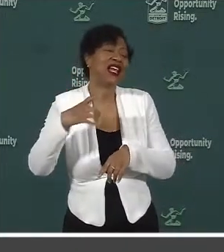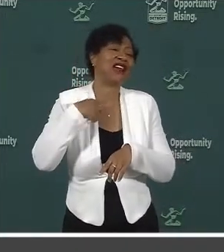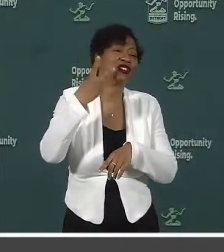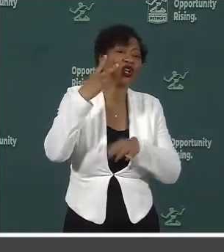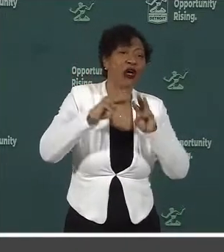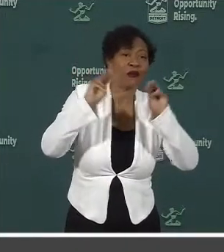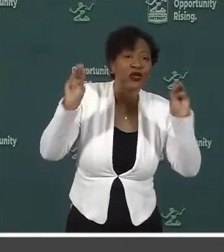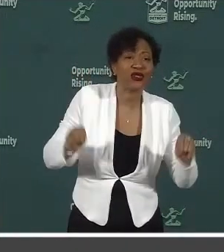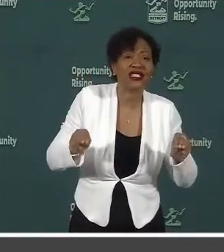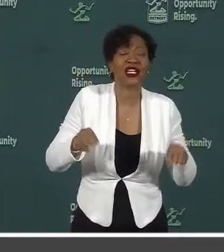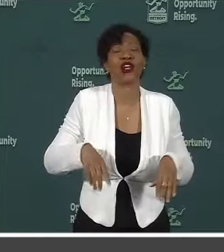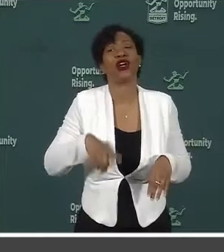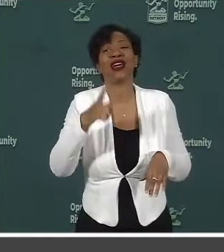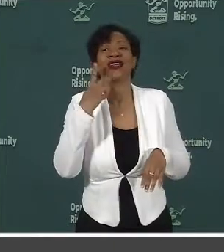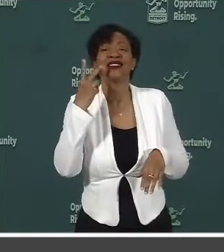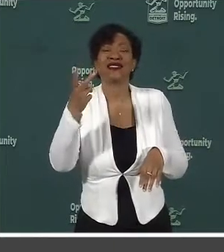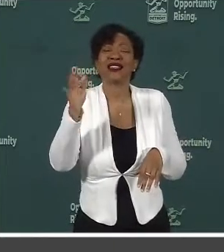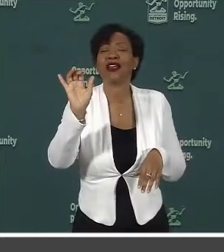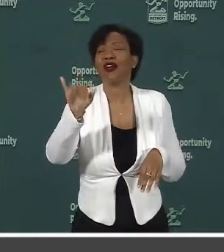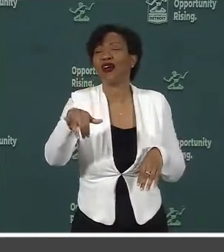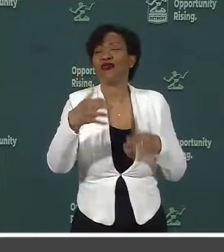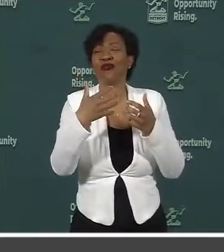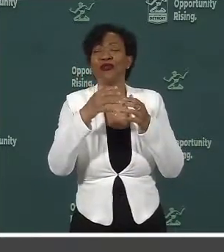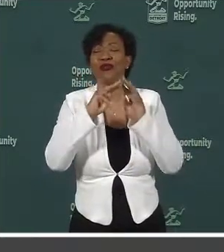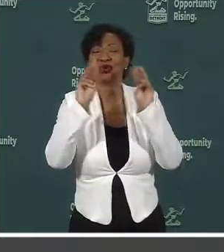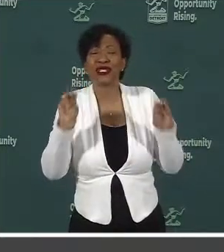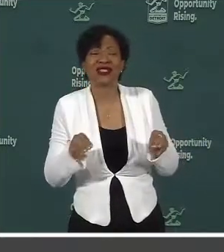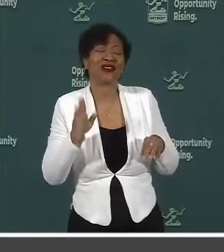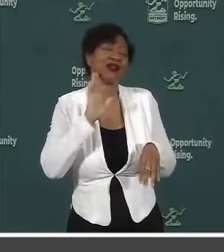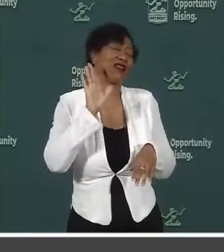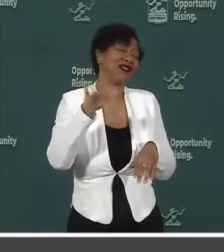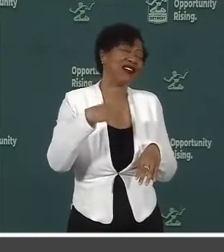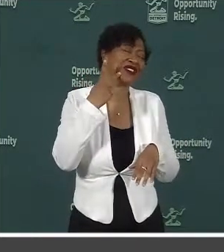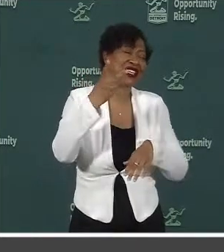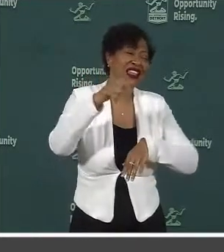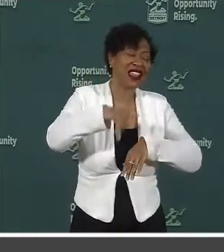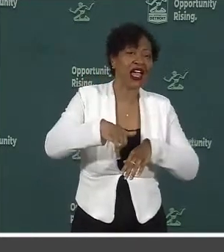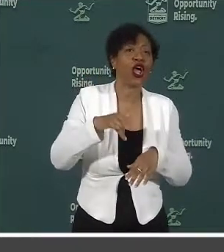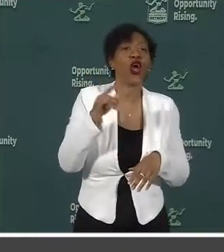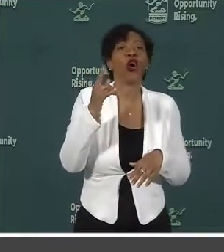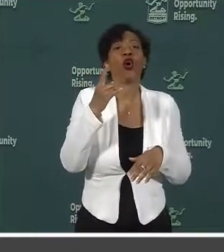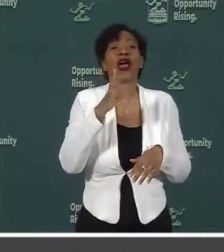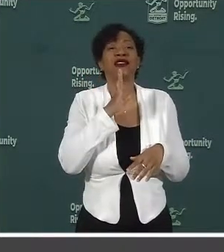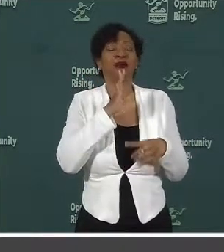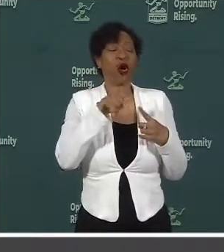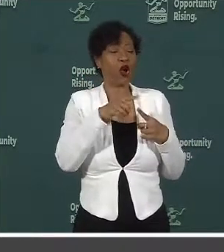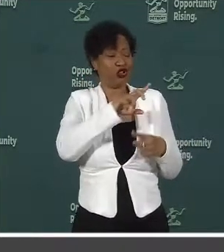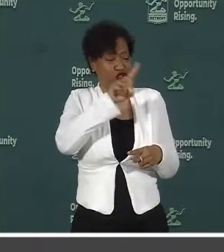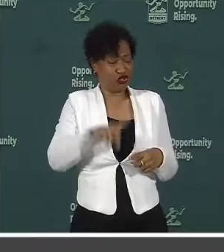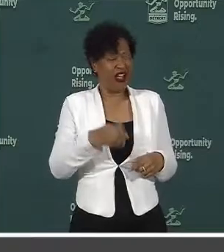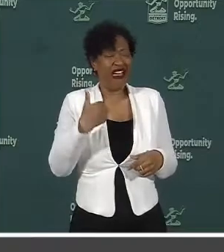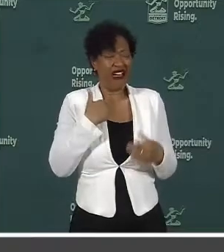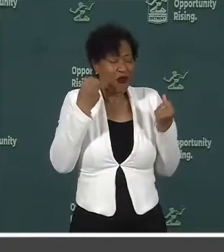AND THEN NO THAT'S NOT IT I SAID HOW ABOUT THE ARSENAL OF DEMOCRACY IN DETROIT HELPED WIN WORLD WAR TWO THAT'S THE EXHIBIT AT YOUR NATIONAL MUSEUM